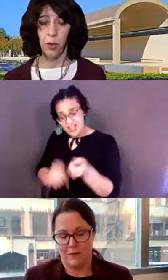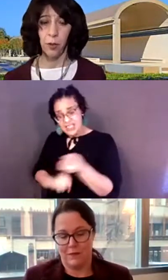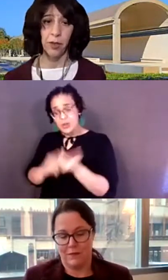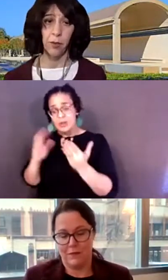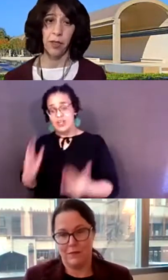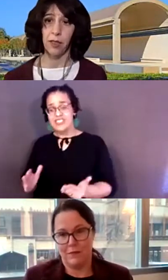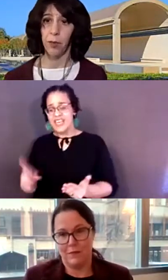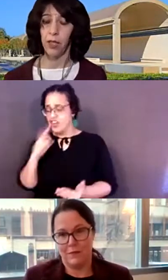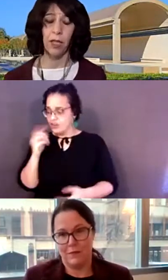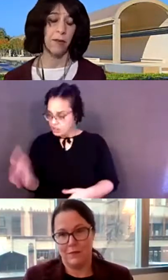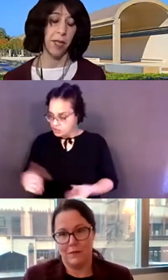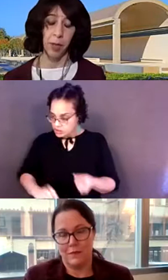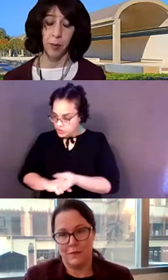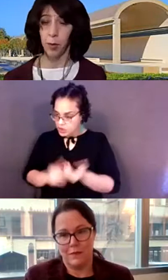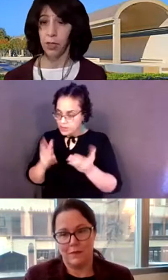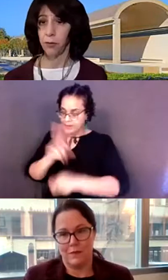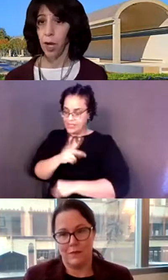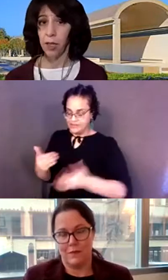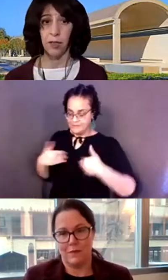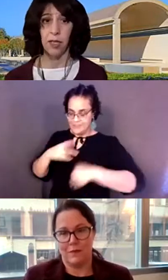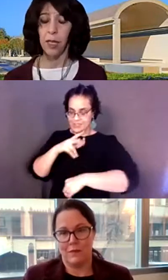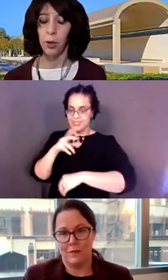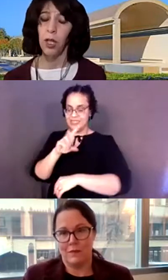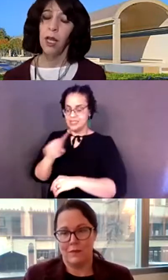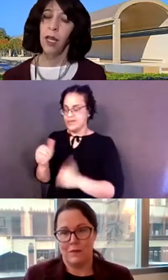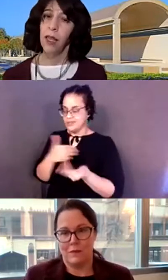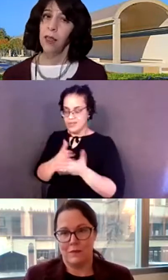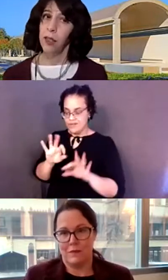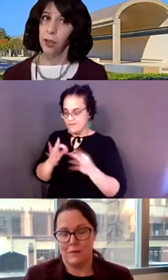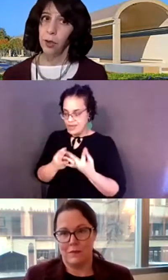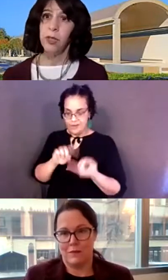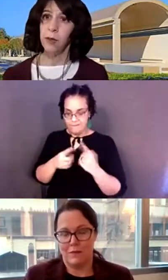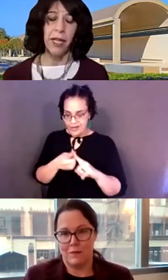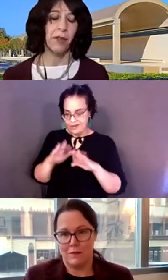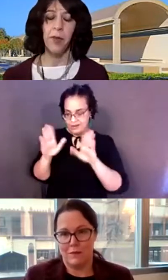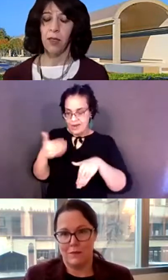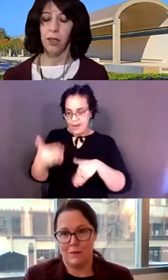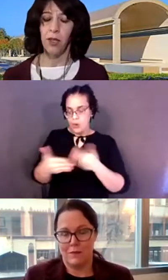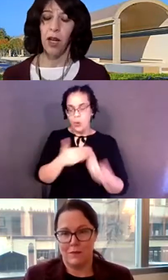patient with a disability, as a family member, as a friend, as a neighbor -